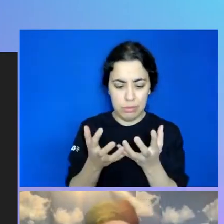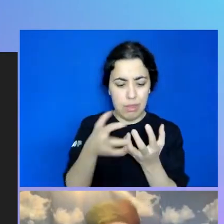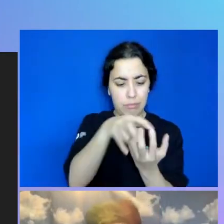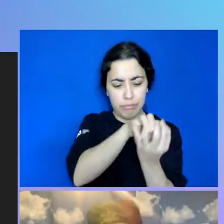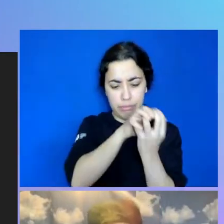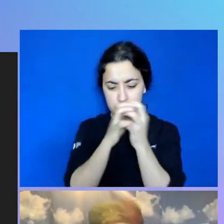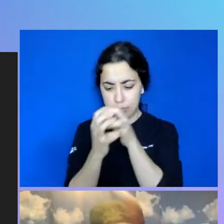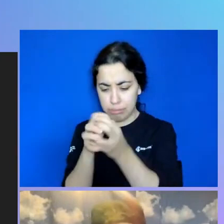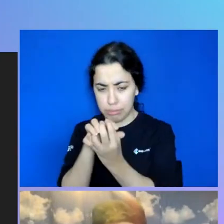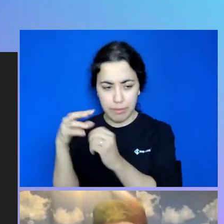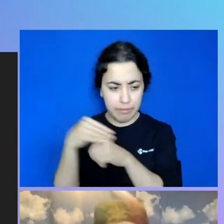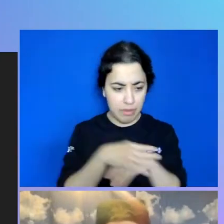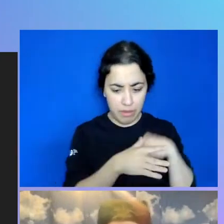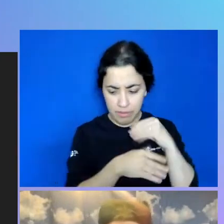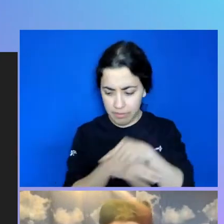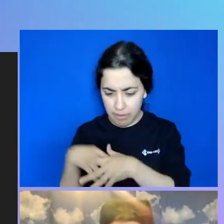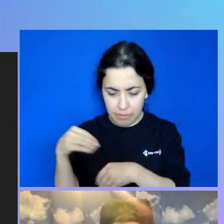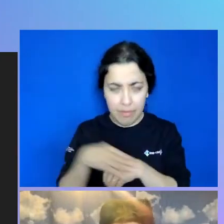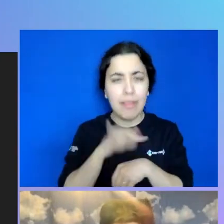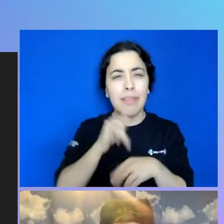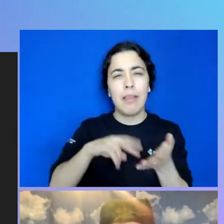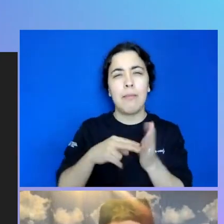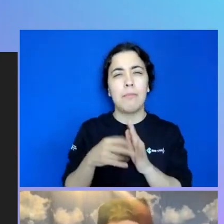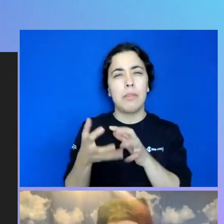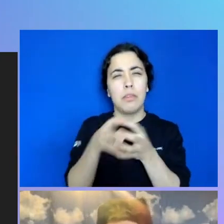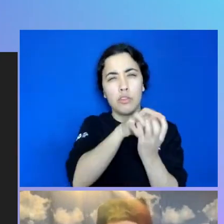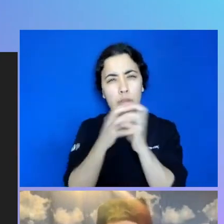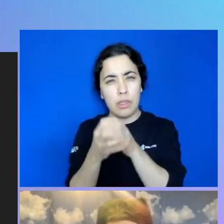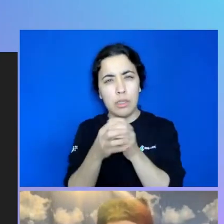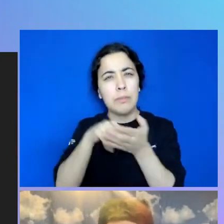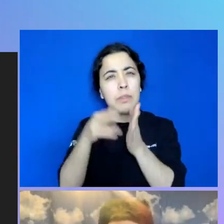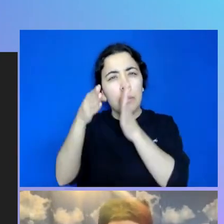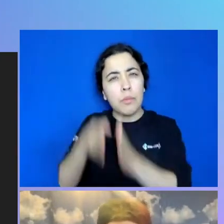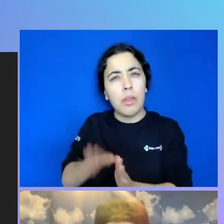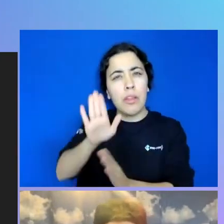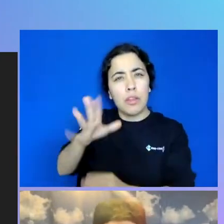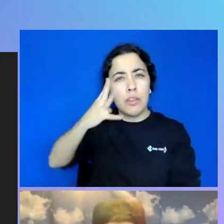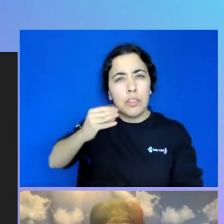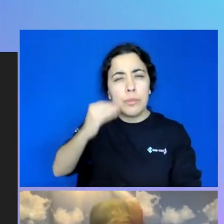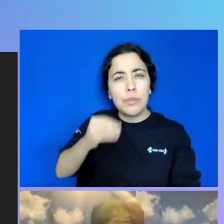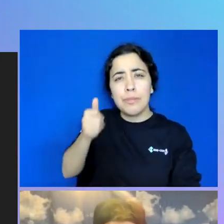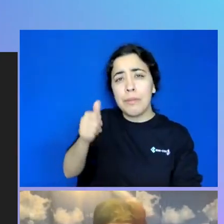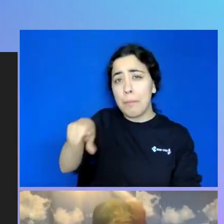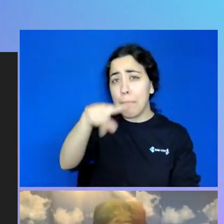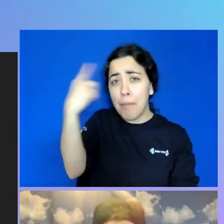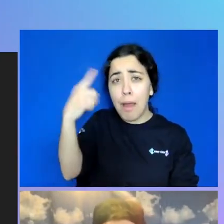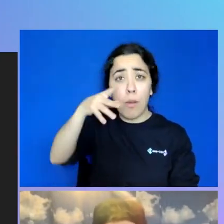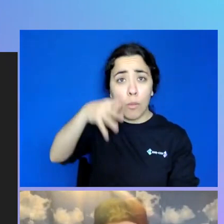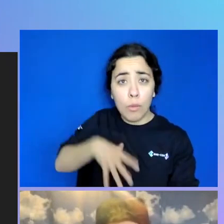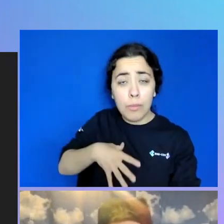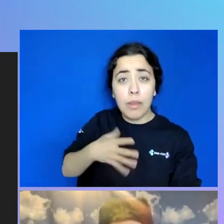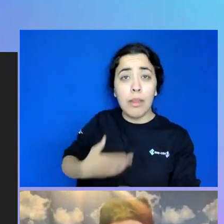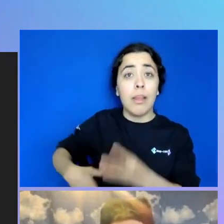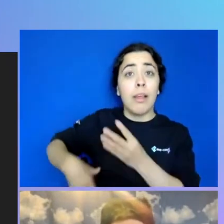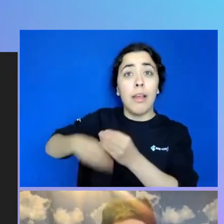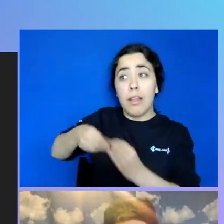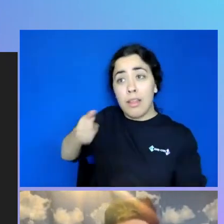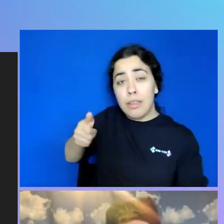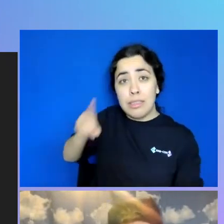intersectionality. And so somebody experienced who is black and a woman and disabled